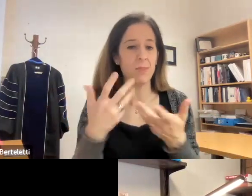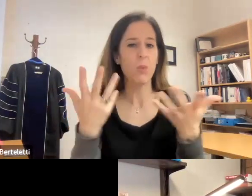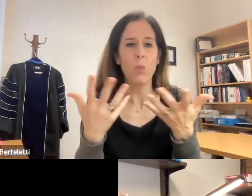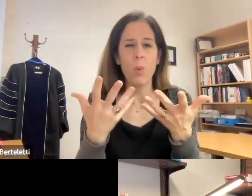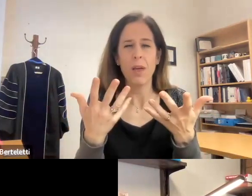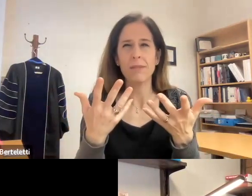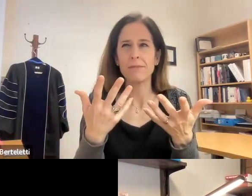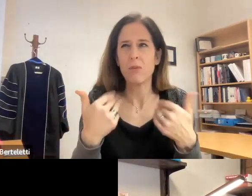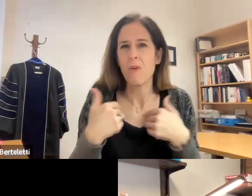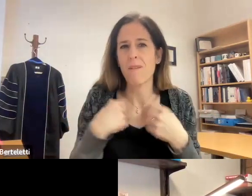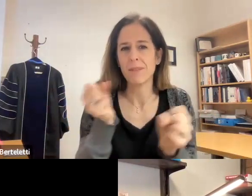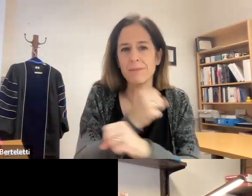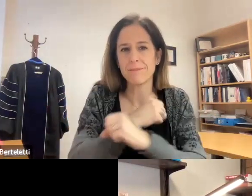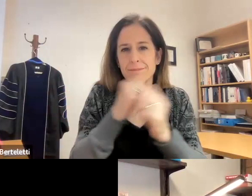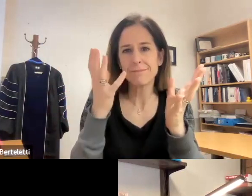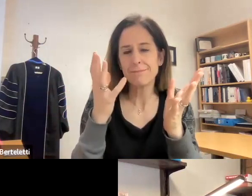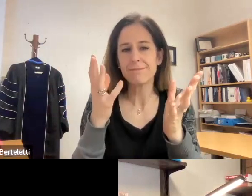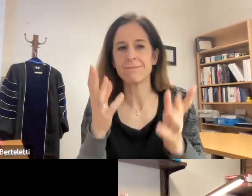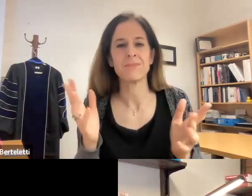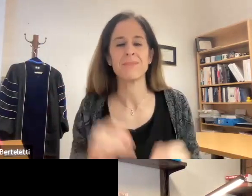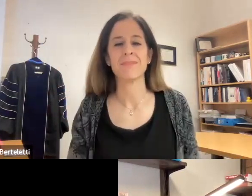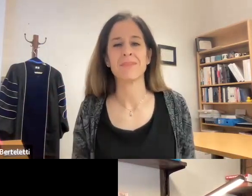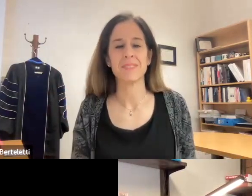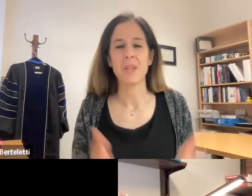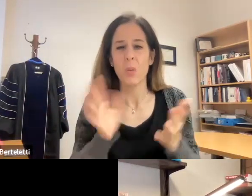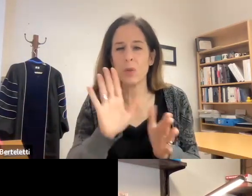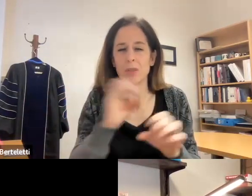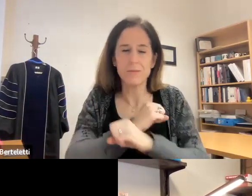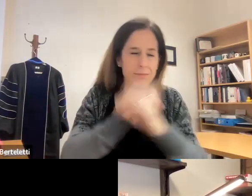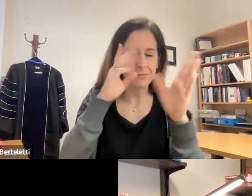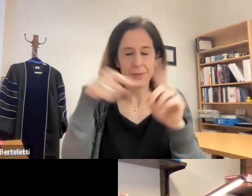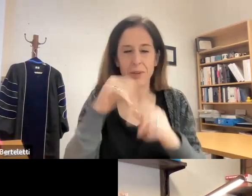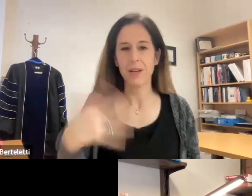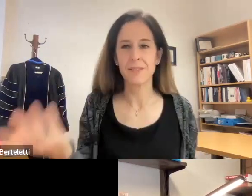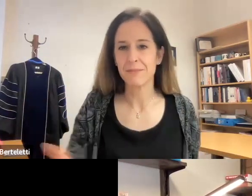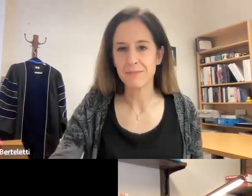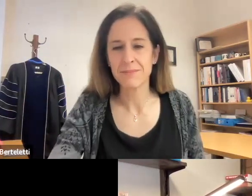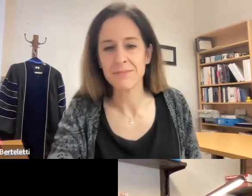kind of research is published. Do you have any vision for what that could look like?